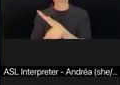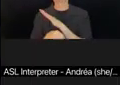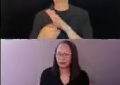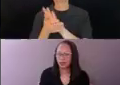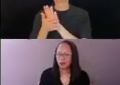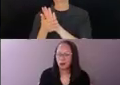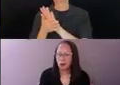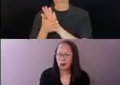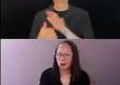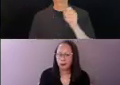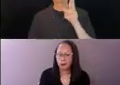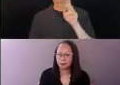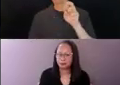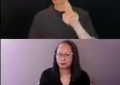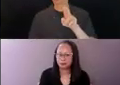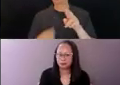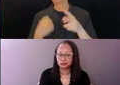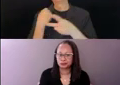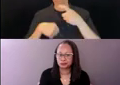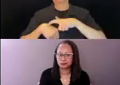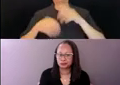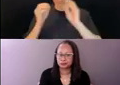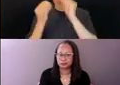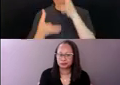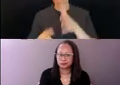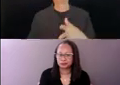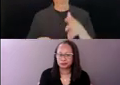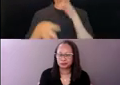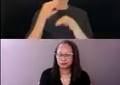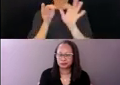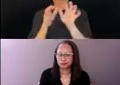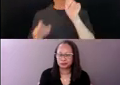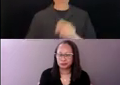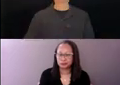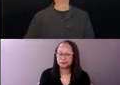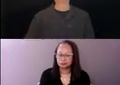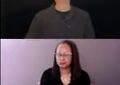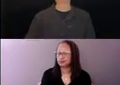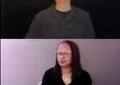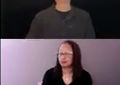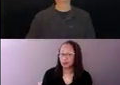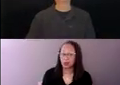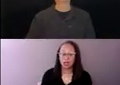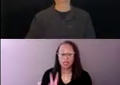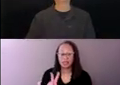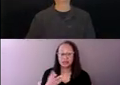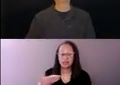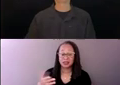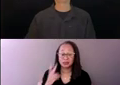end of this presentation, there will be a QR code, and we will also send out the link to this folder, that has templates for e-mails, and how you can ask